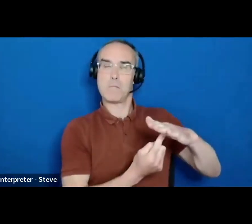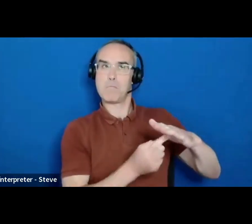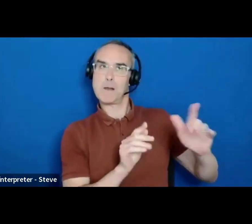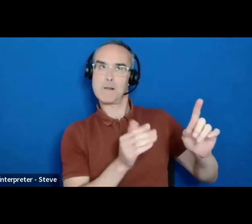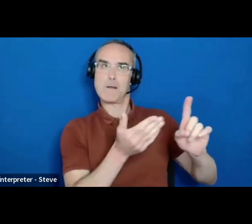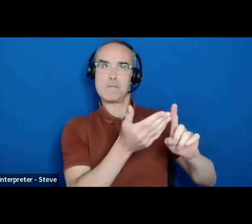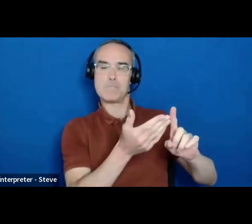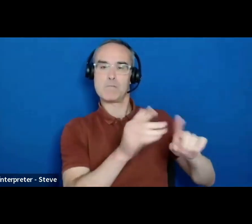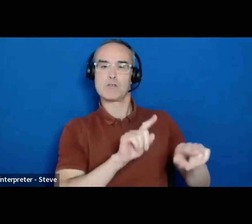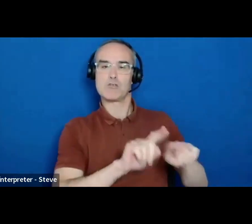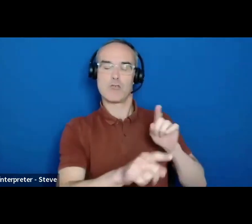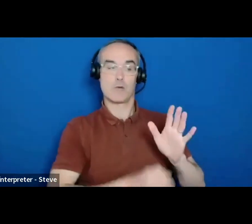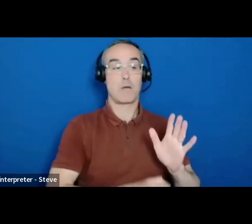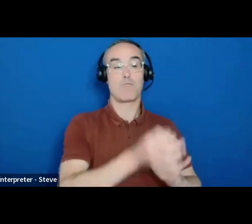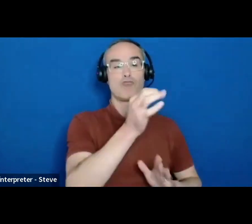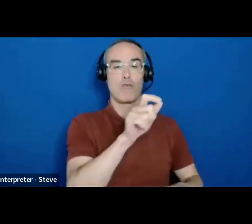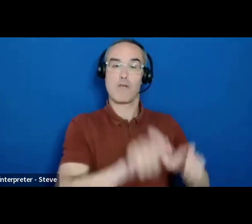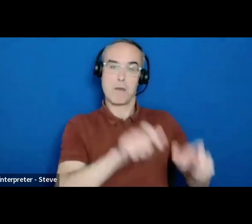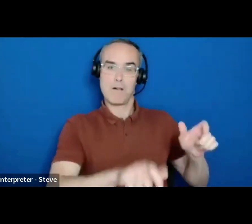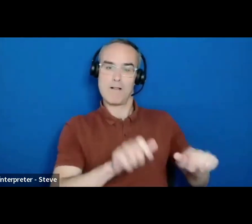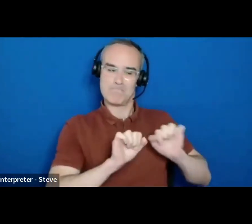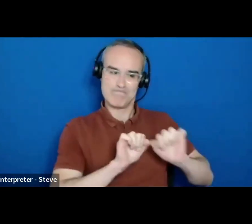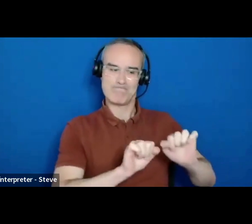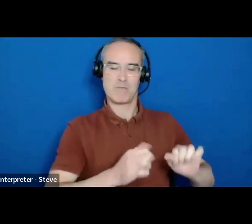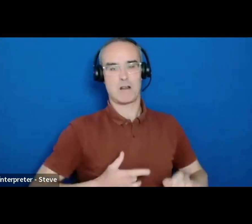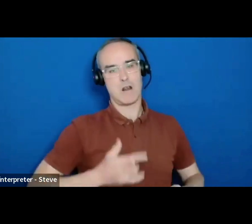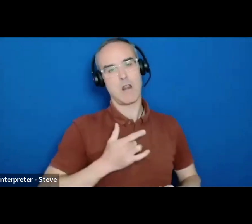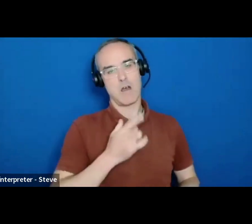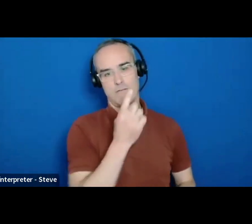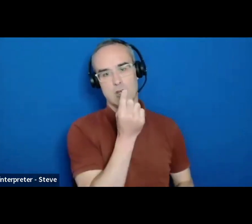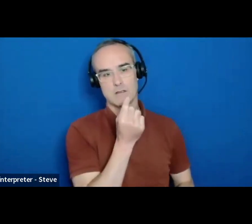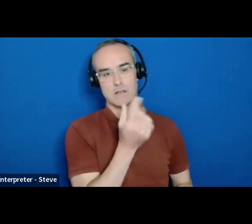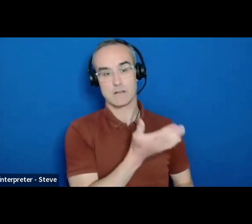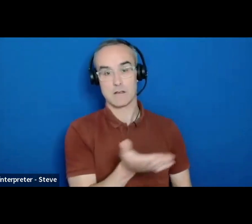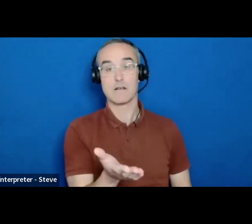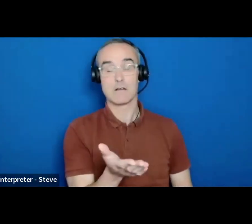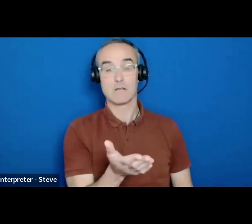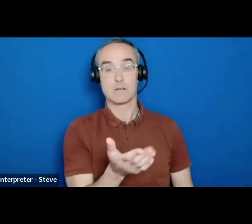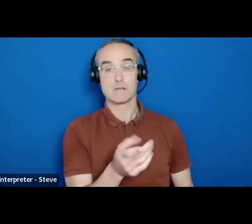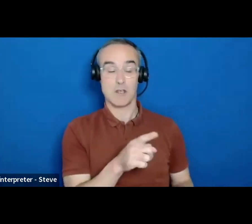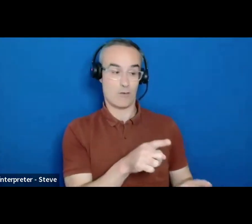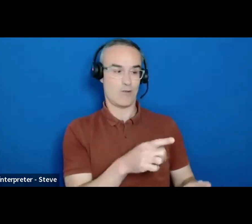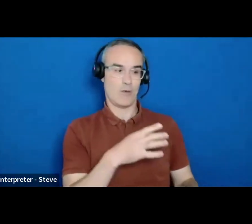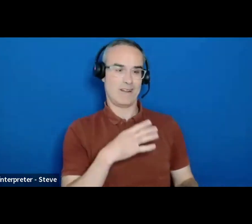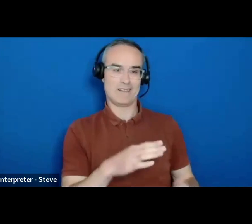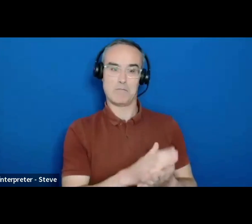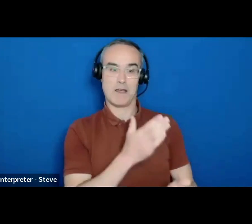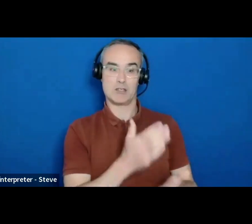improve people's life chances. And as part of that, we need people that share that vision on the boards of our, our public appointee